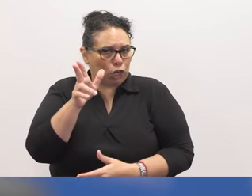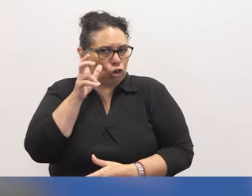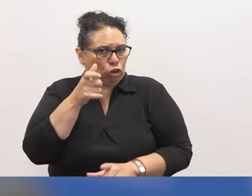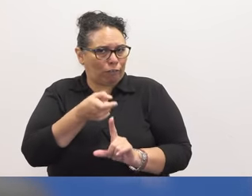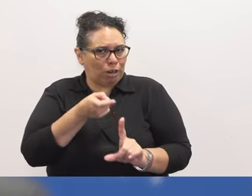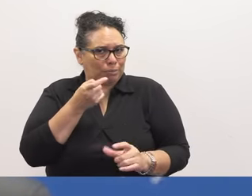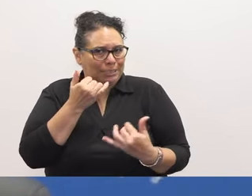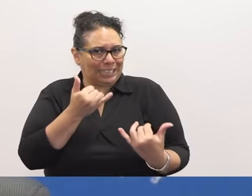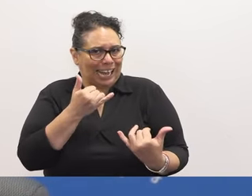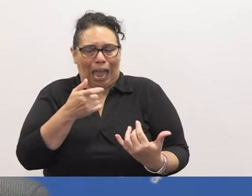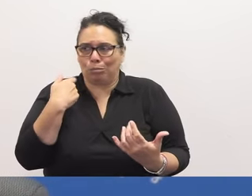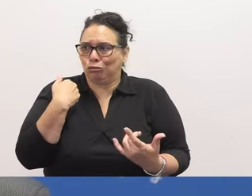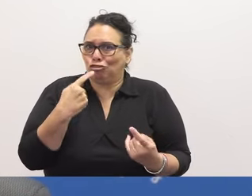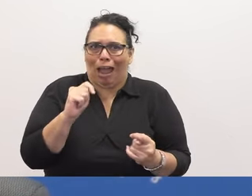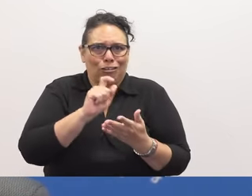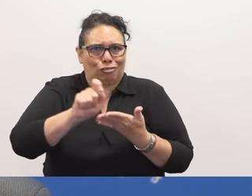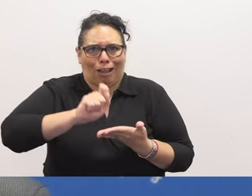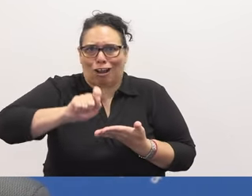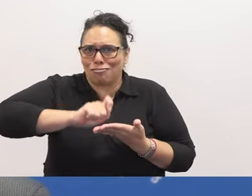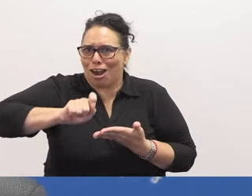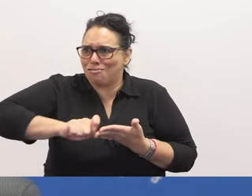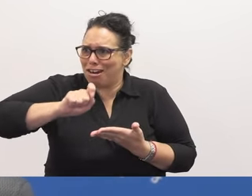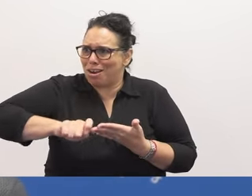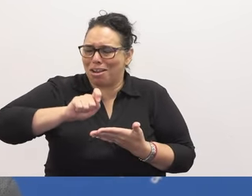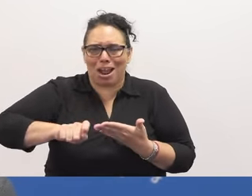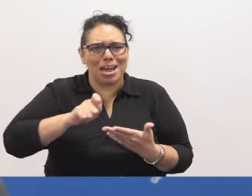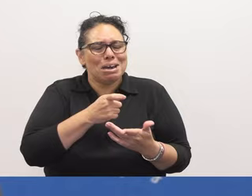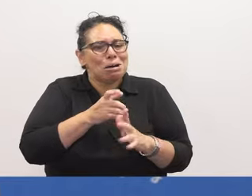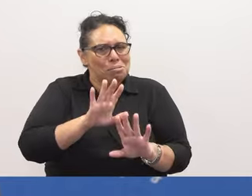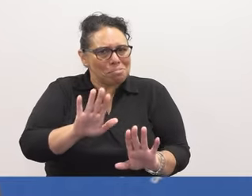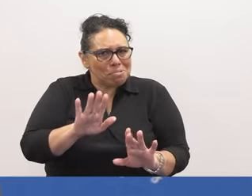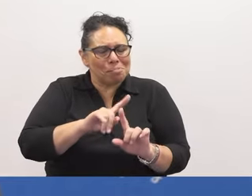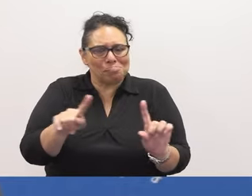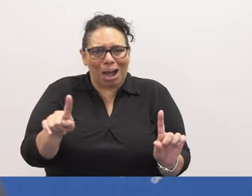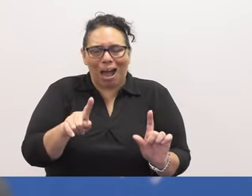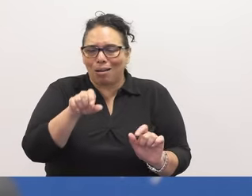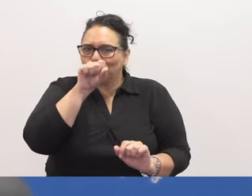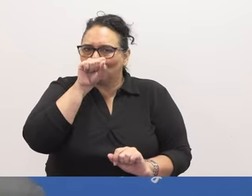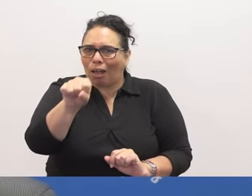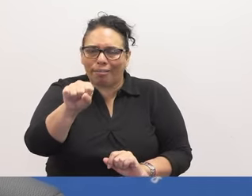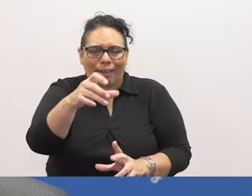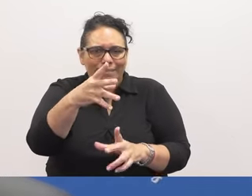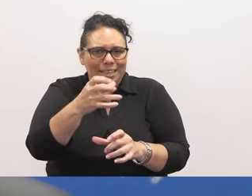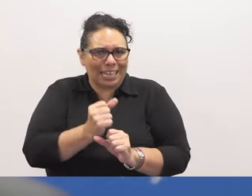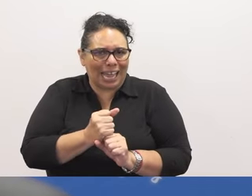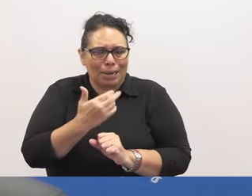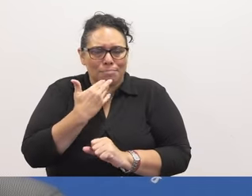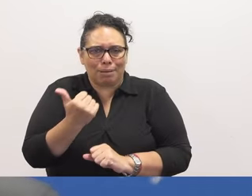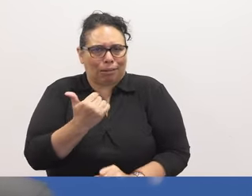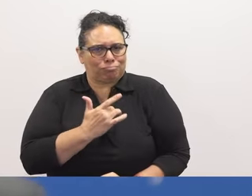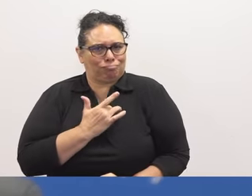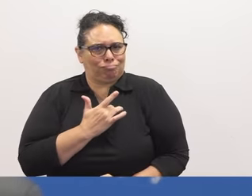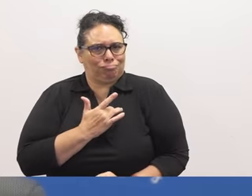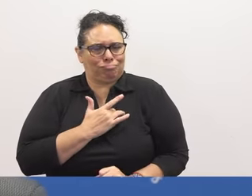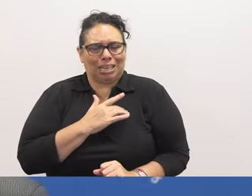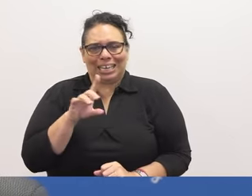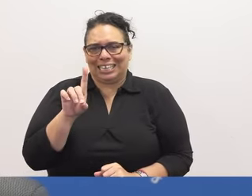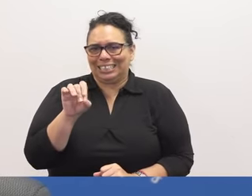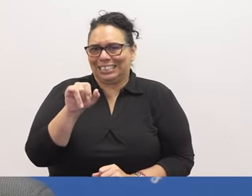I was trying to write down stuff as Dow was saying it, whatever, would love to get, you know, a better sense of some of the data.